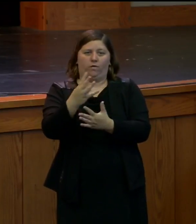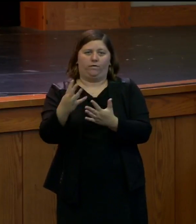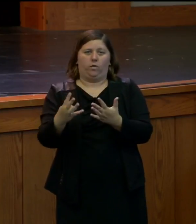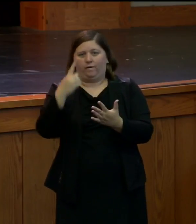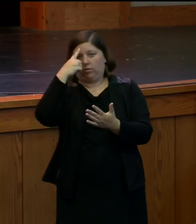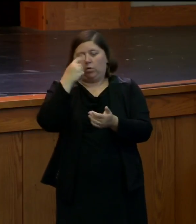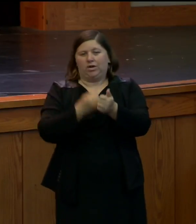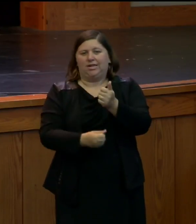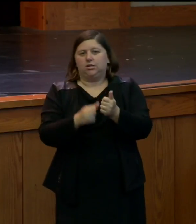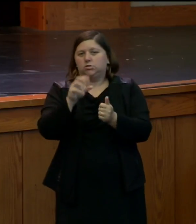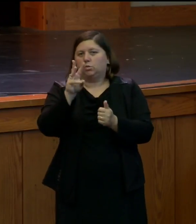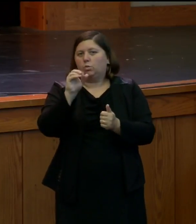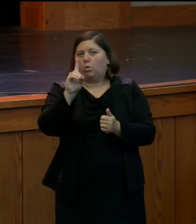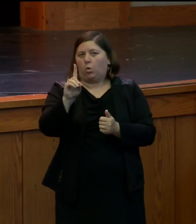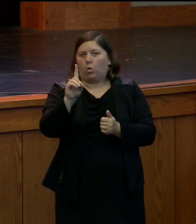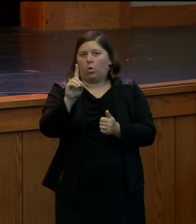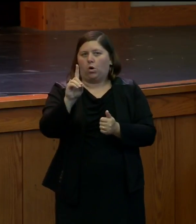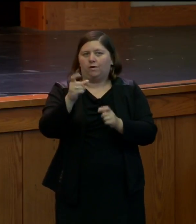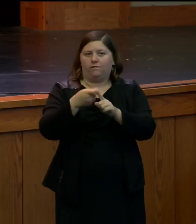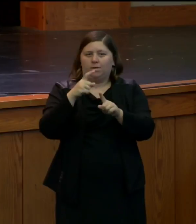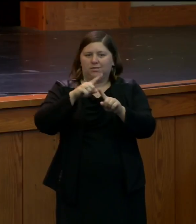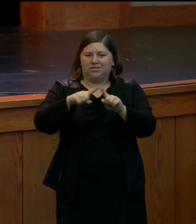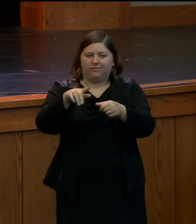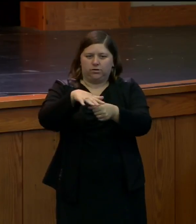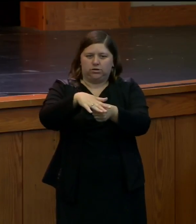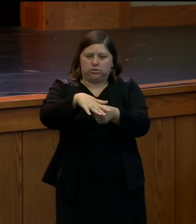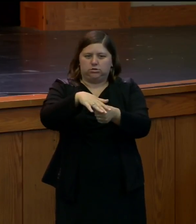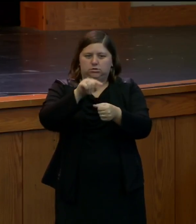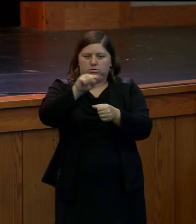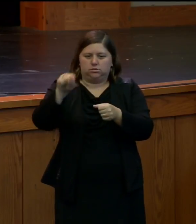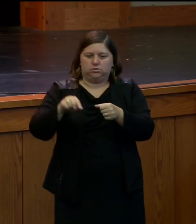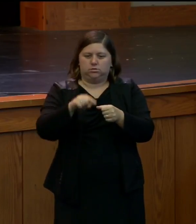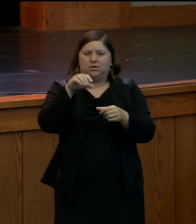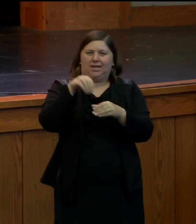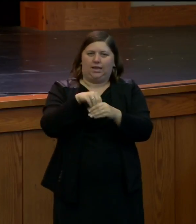EACH WOULD BE ELECTED FROM DIFFERENT GEOGRAPHIC SECTORS IN THE WARDS.